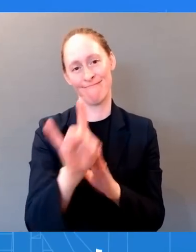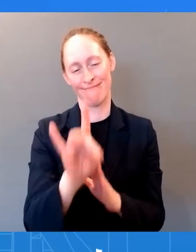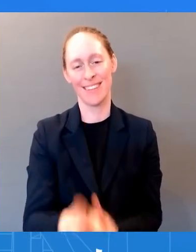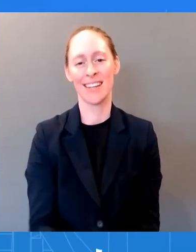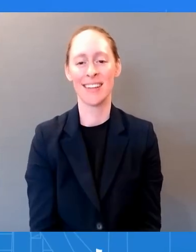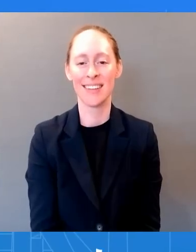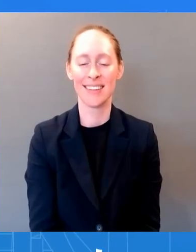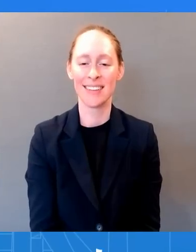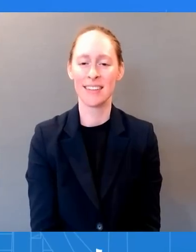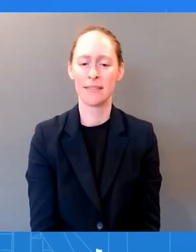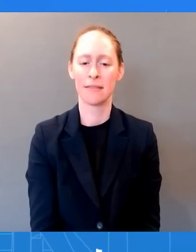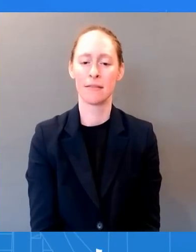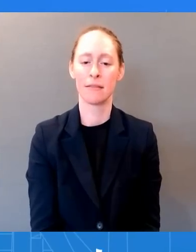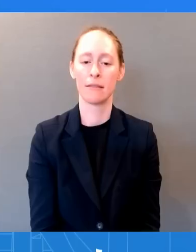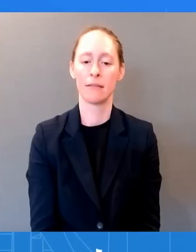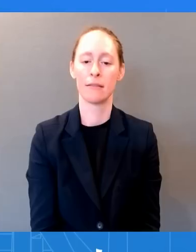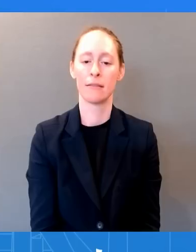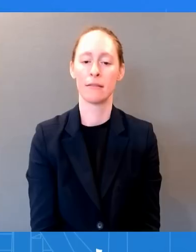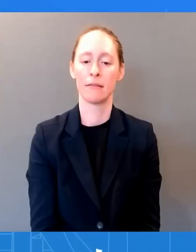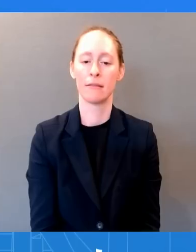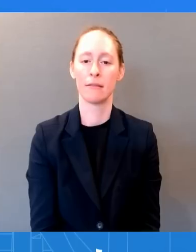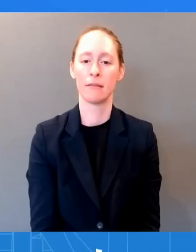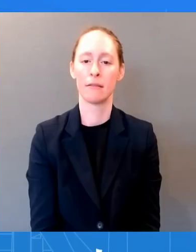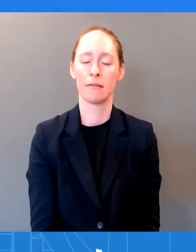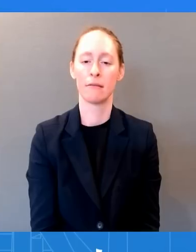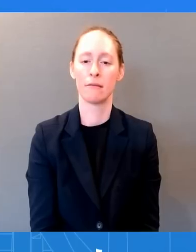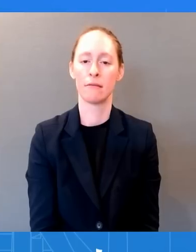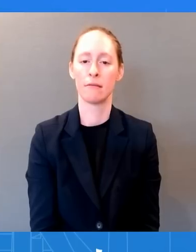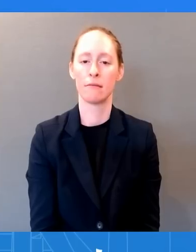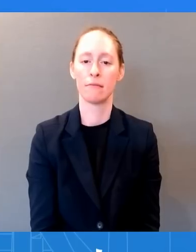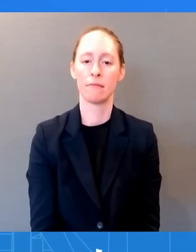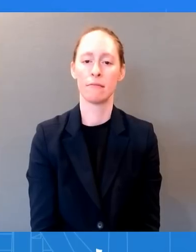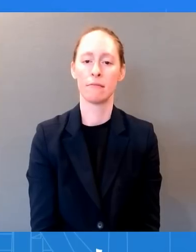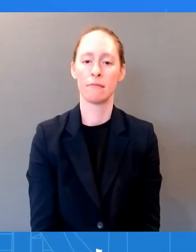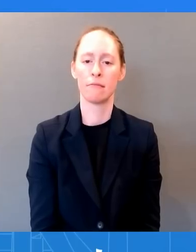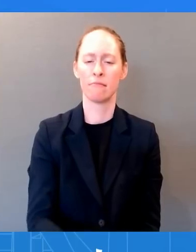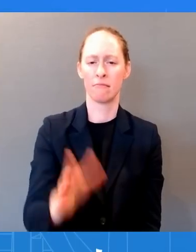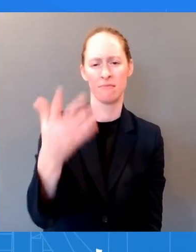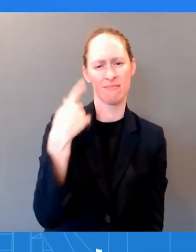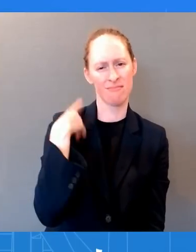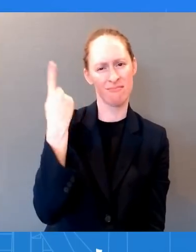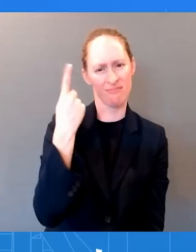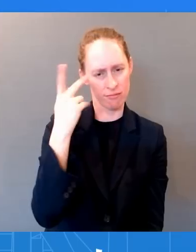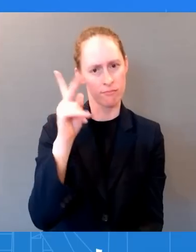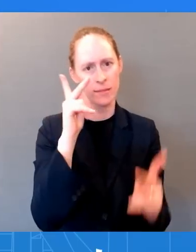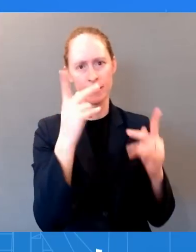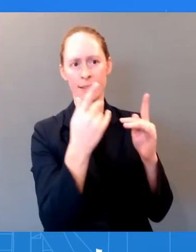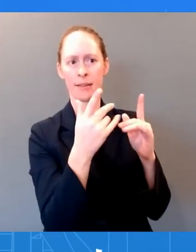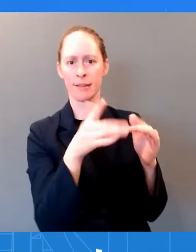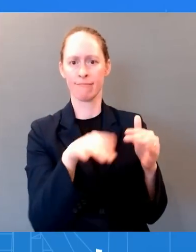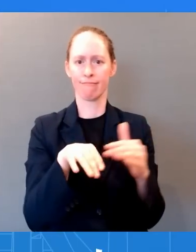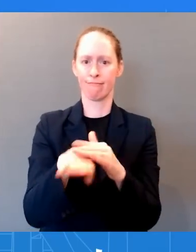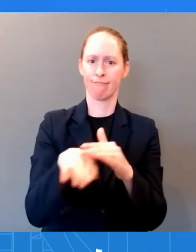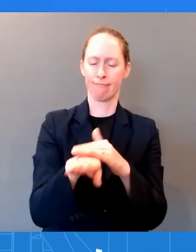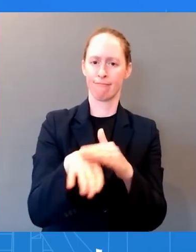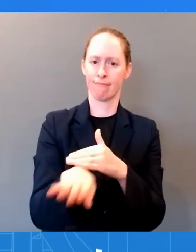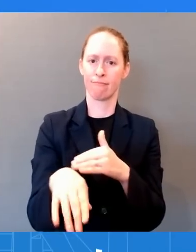into this country unvaccinated but world-class tennis players are not? Ms. Jean-Pierre: Are you -- you're talking about which world-class tennis player?